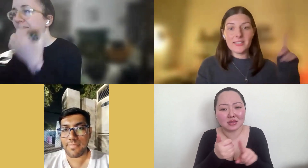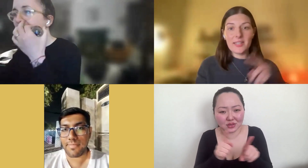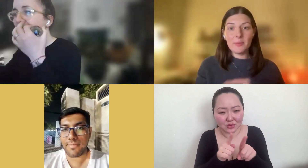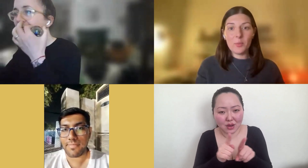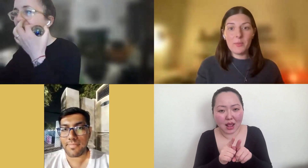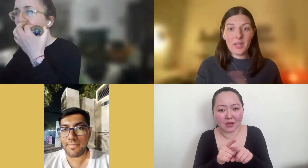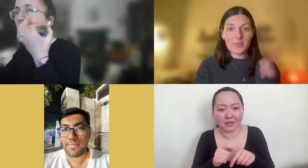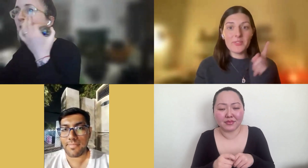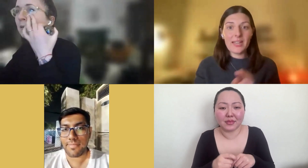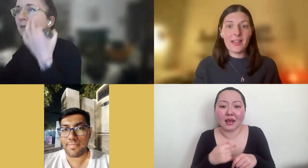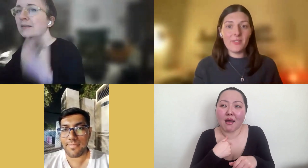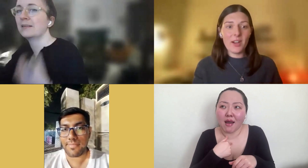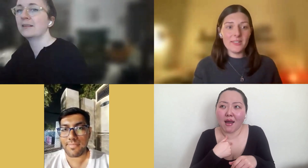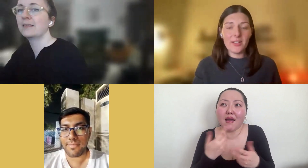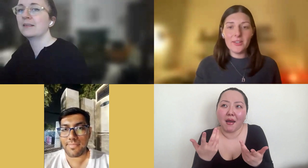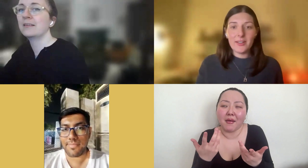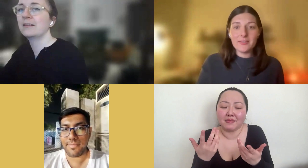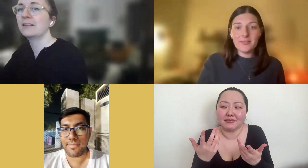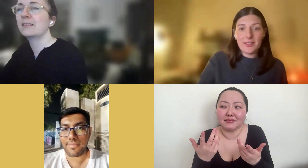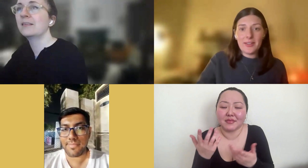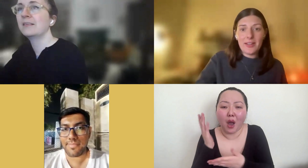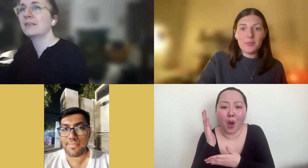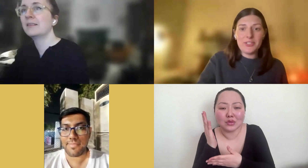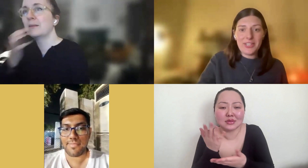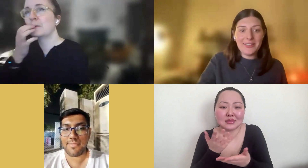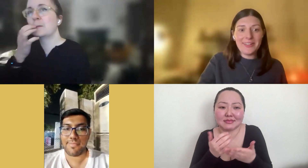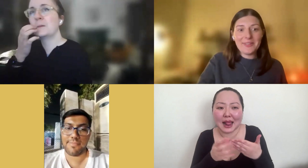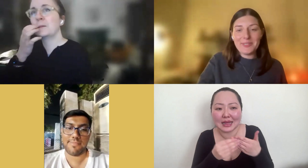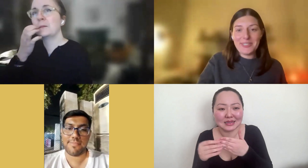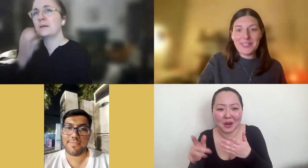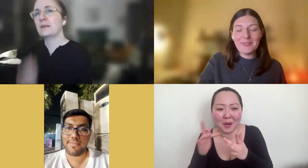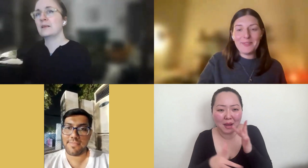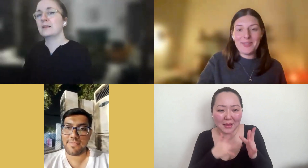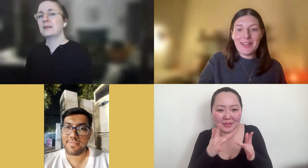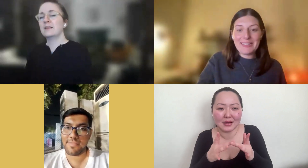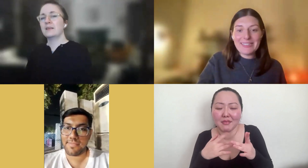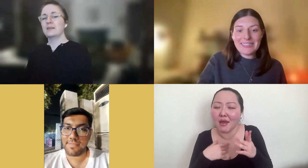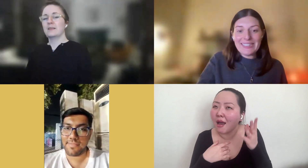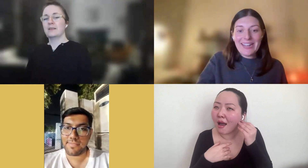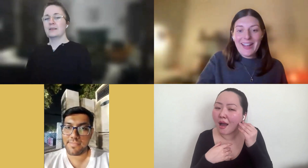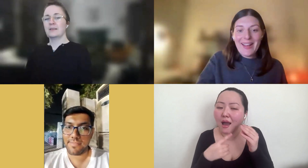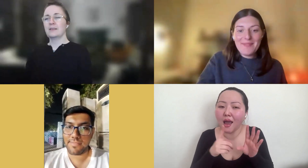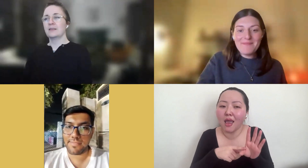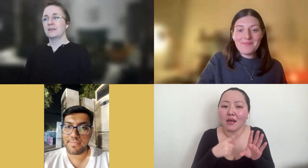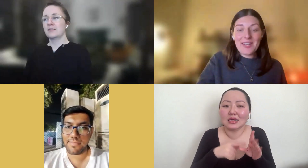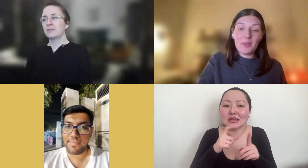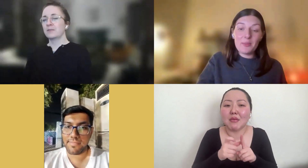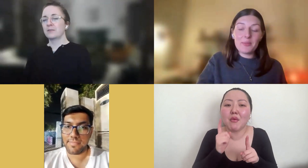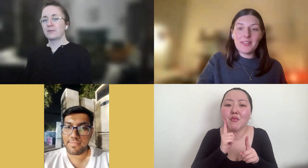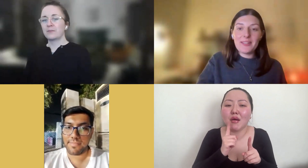as a younger disabled woman, I would have taken that advice. I appreciate that feedback. I hope